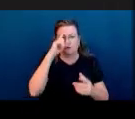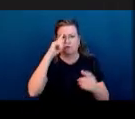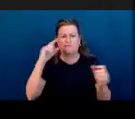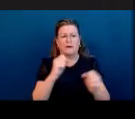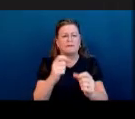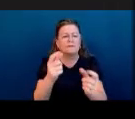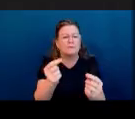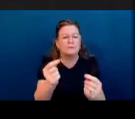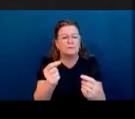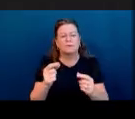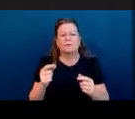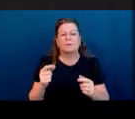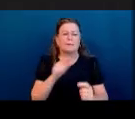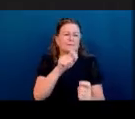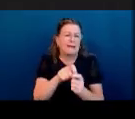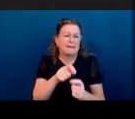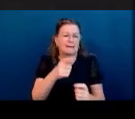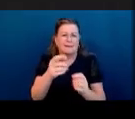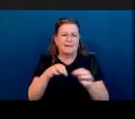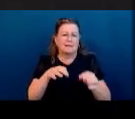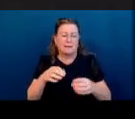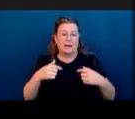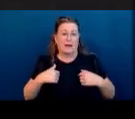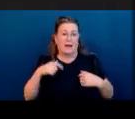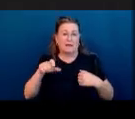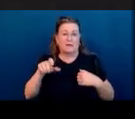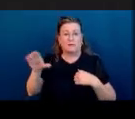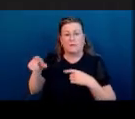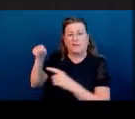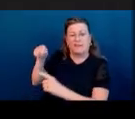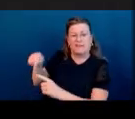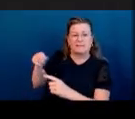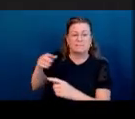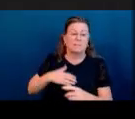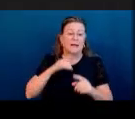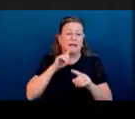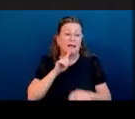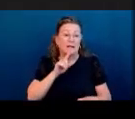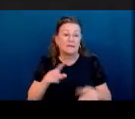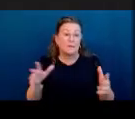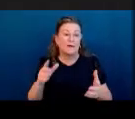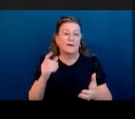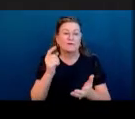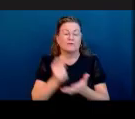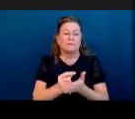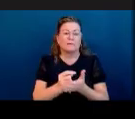What do you do? Exactly? What do I need to do with this kid? And my answer is that the treatment is in the assessment. The